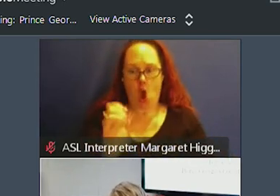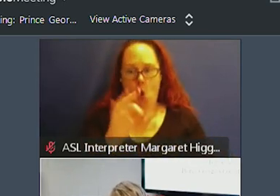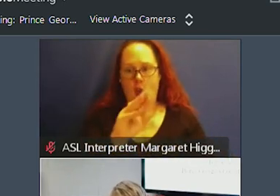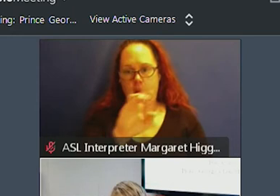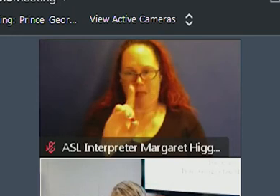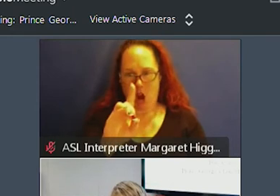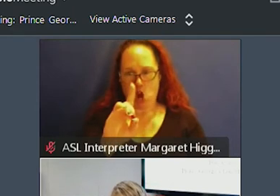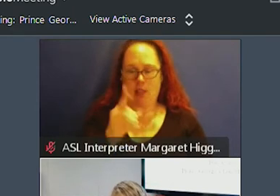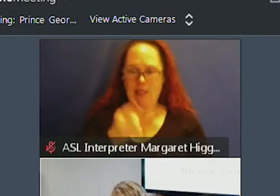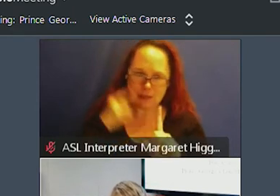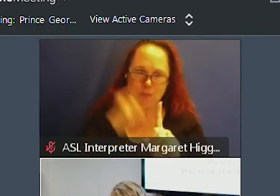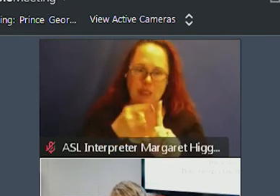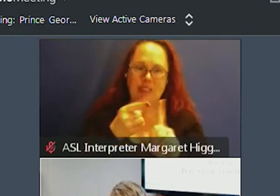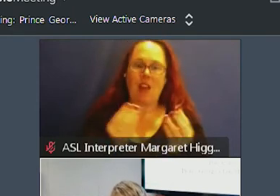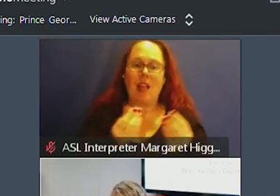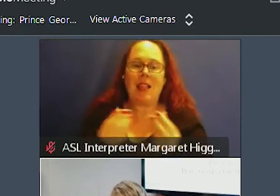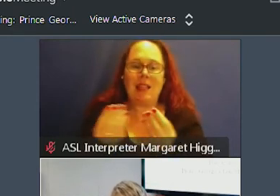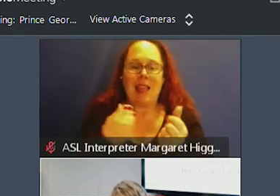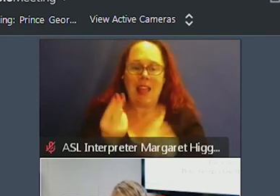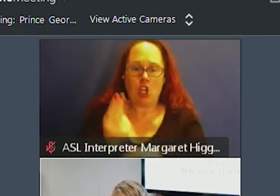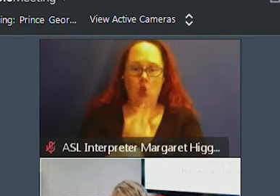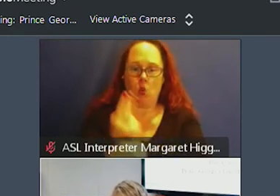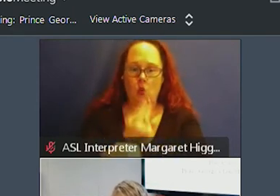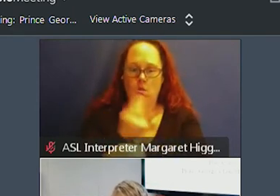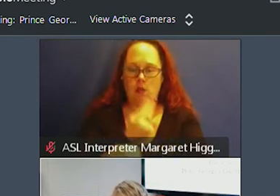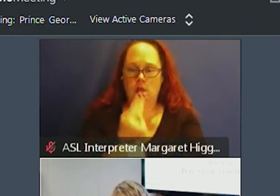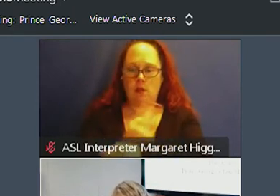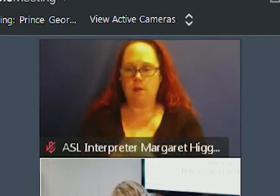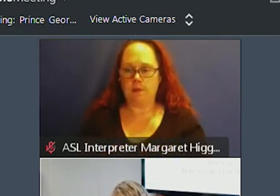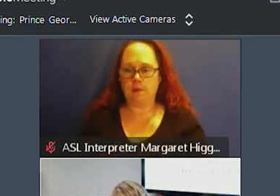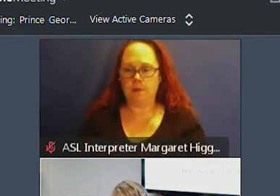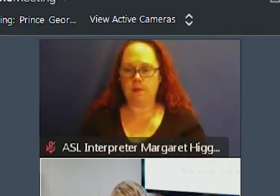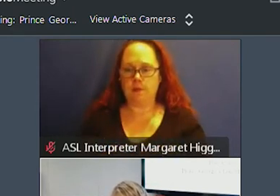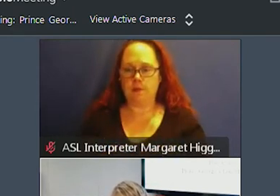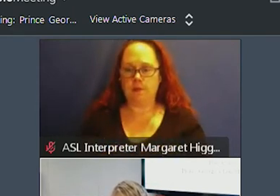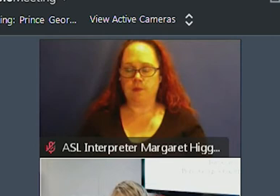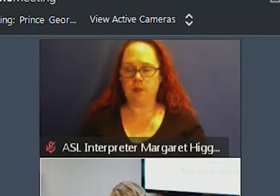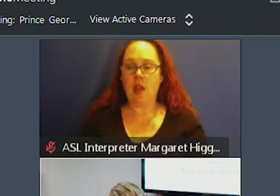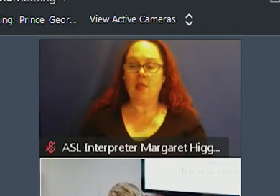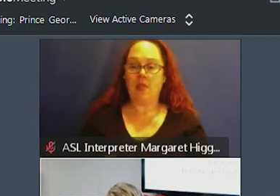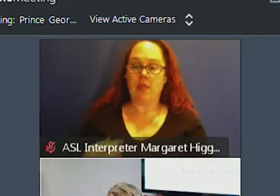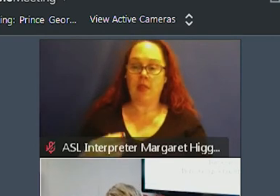It is an action by it is an applicant or an application from Prince George's County,